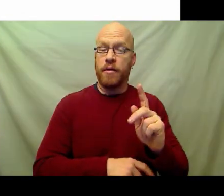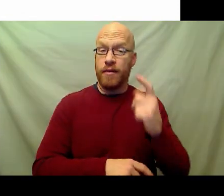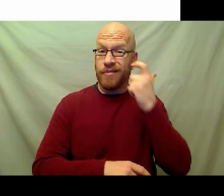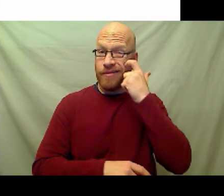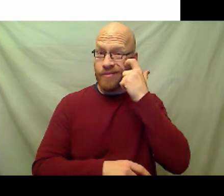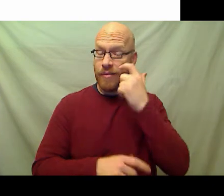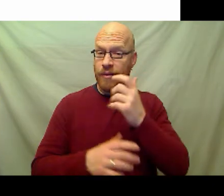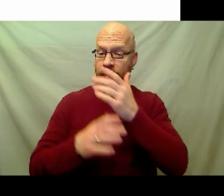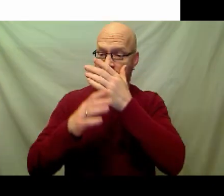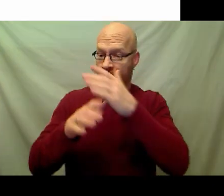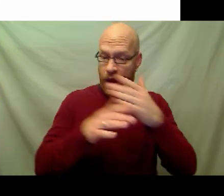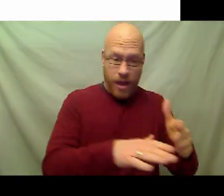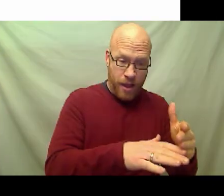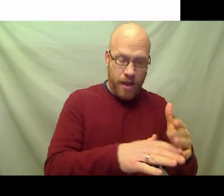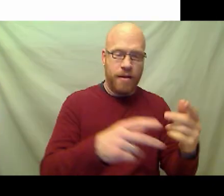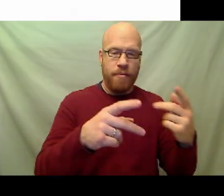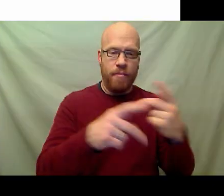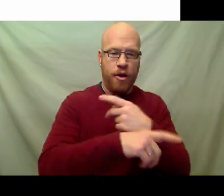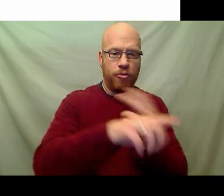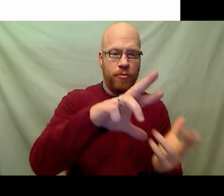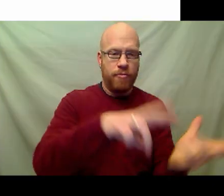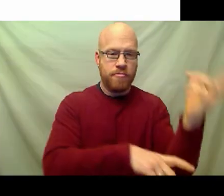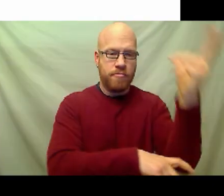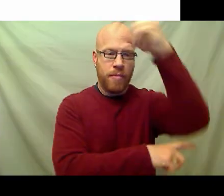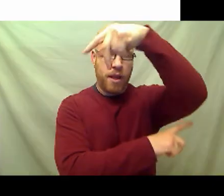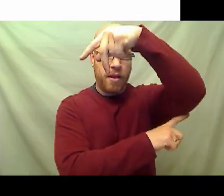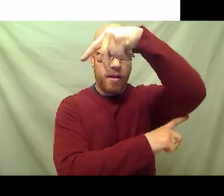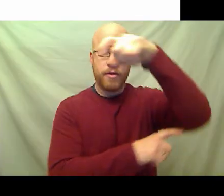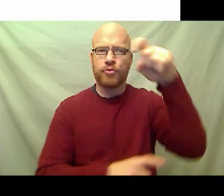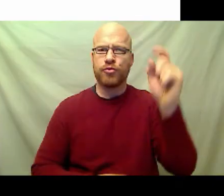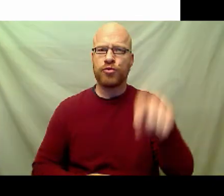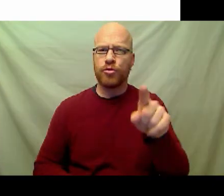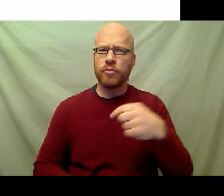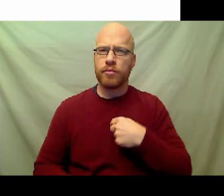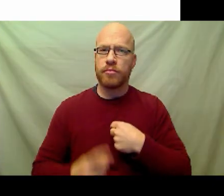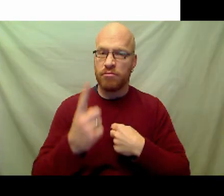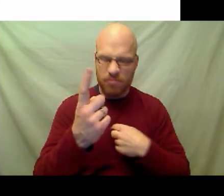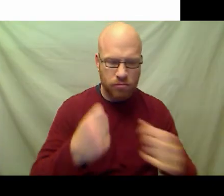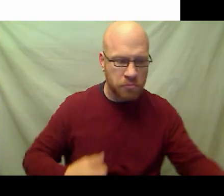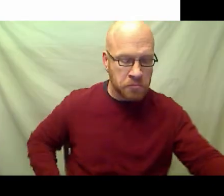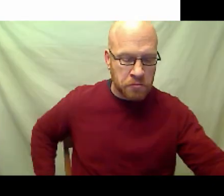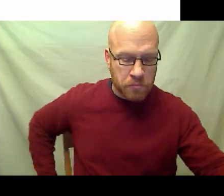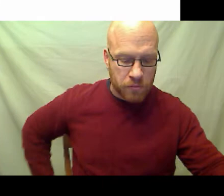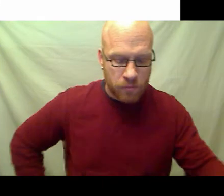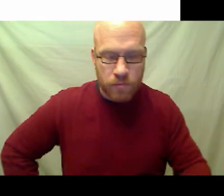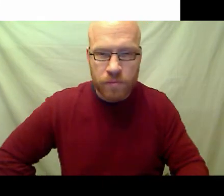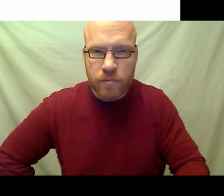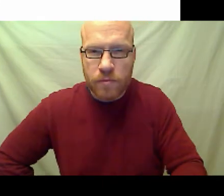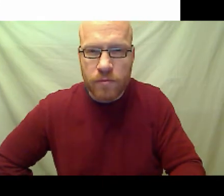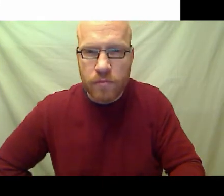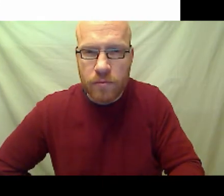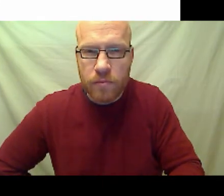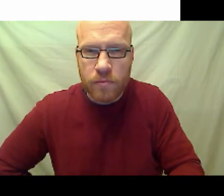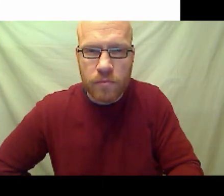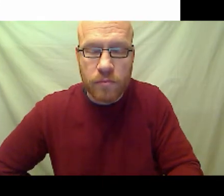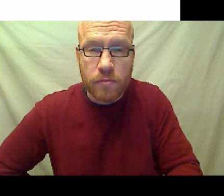We multiply the GCF back into the polynomial. We divided it to get it out.